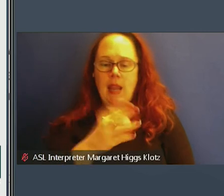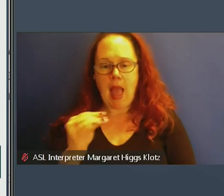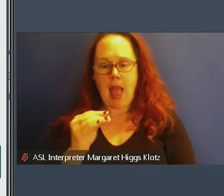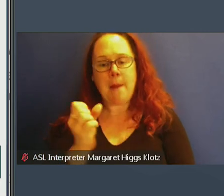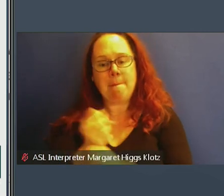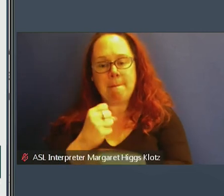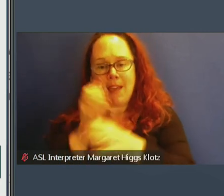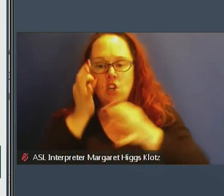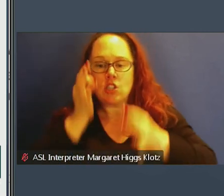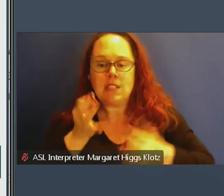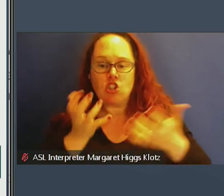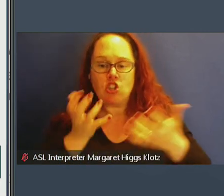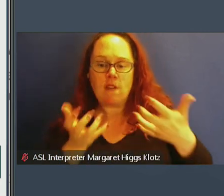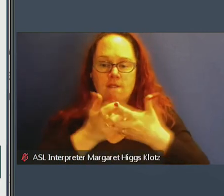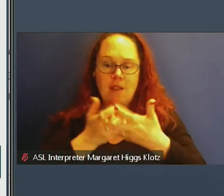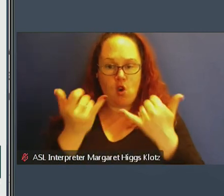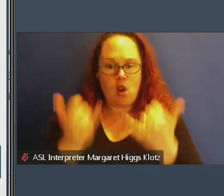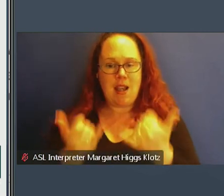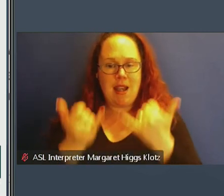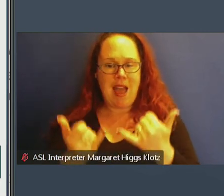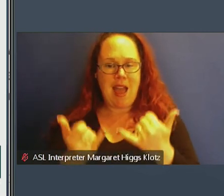Those are my concerns lastly, before,